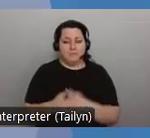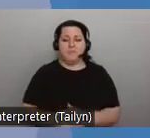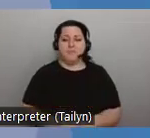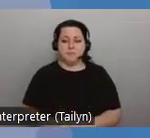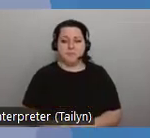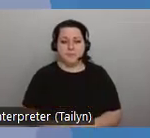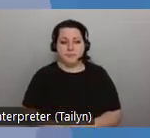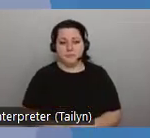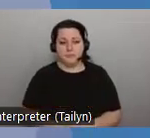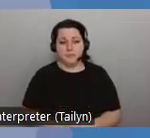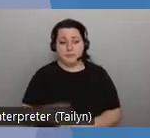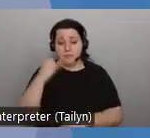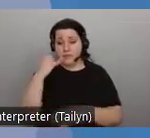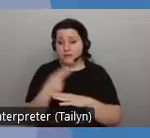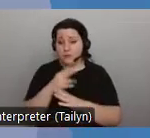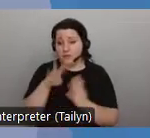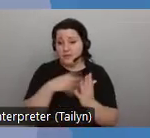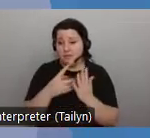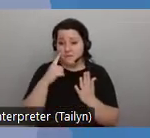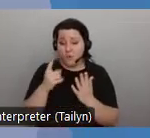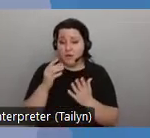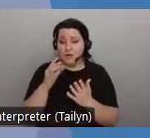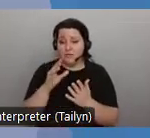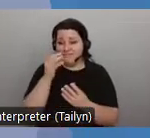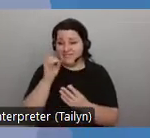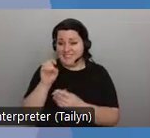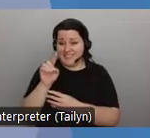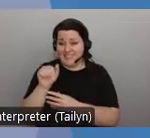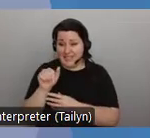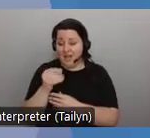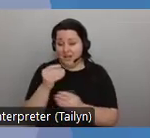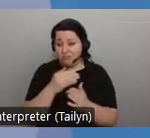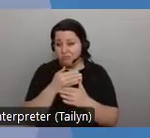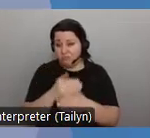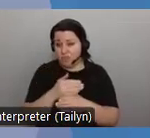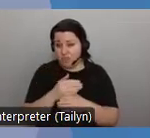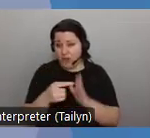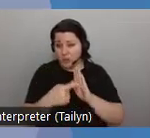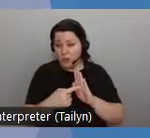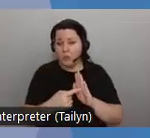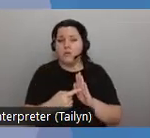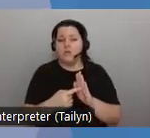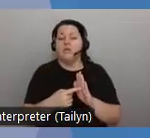thing. So we need to make sure that if we do that that we are